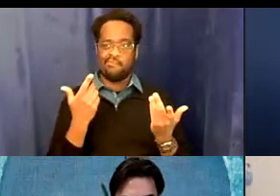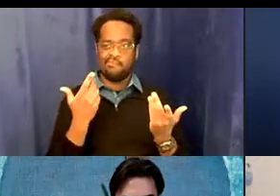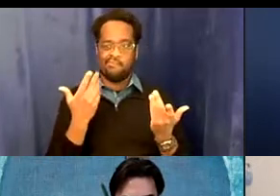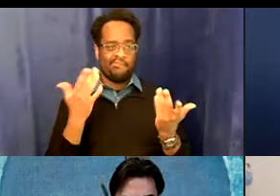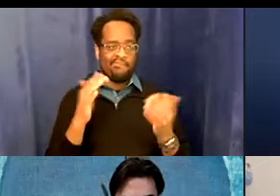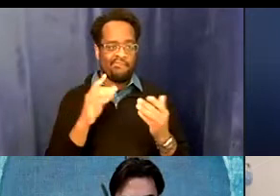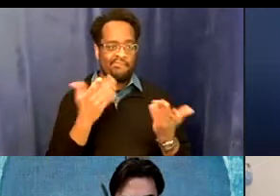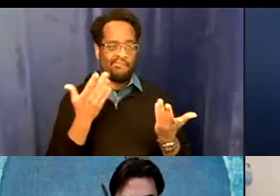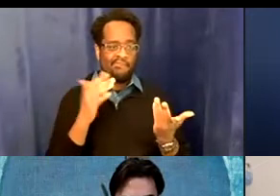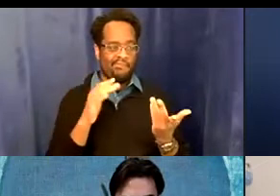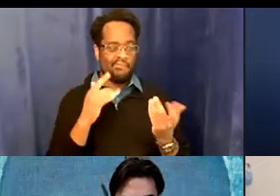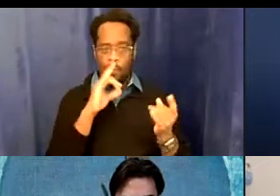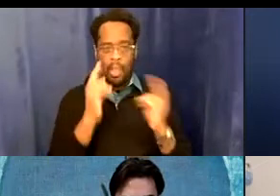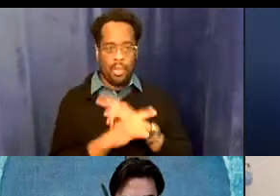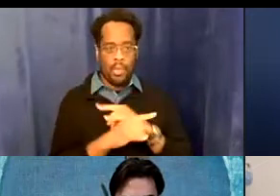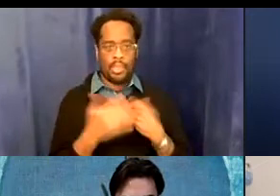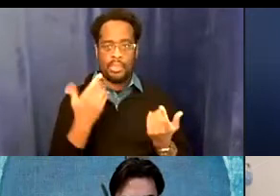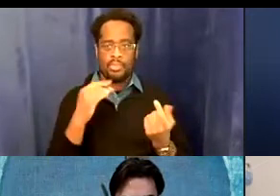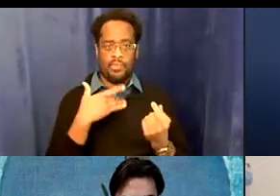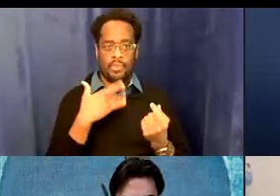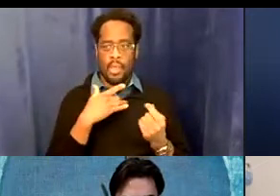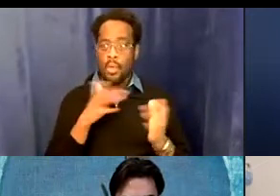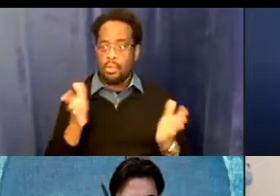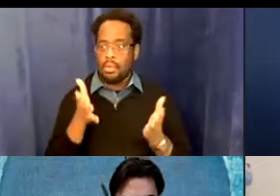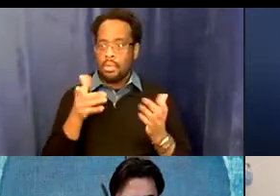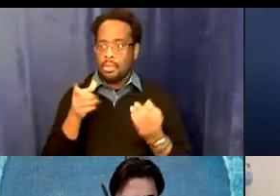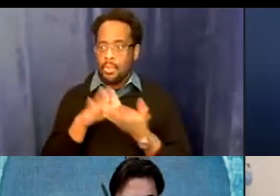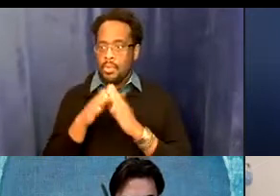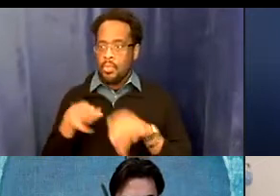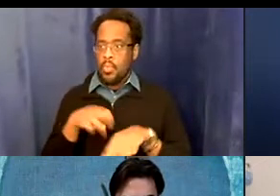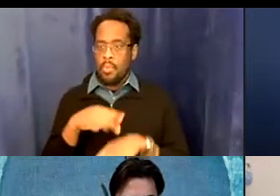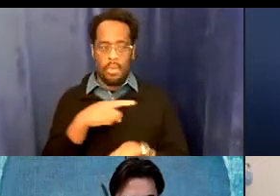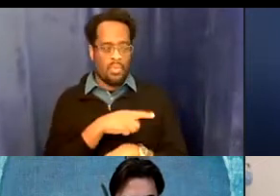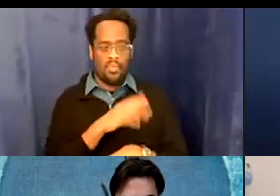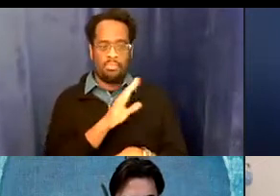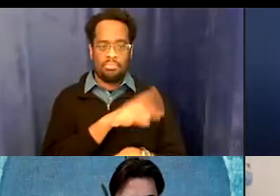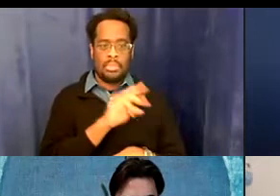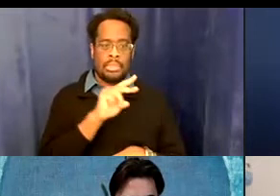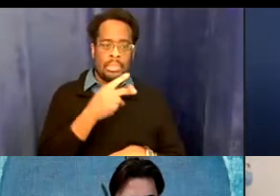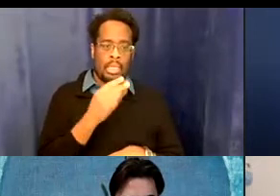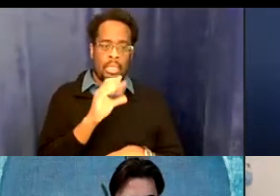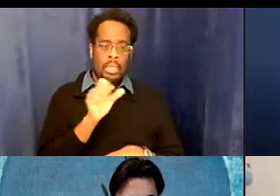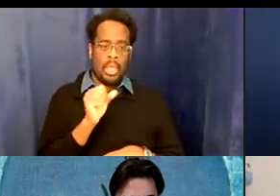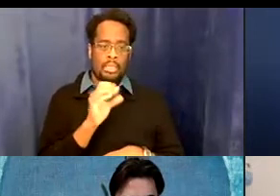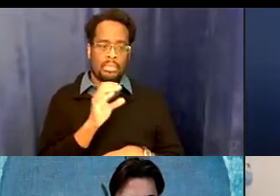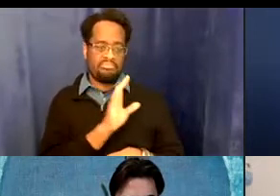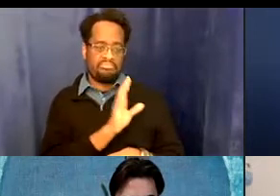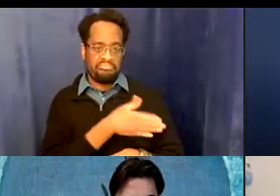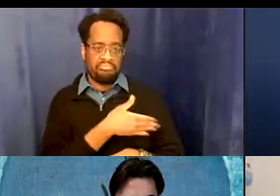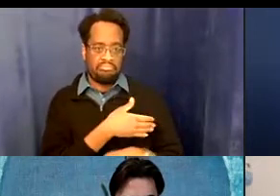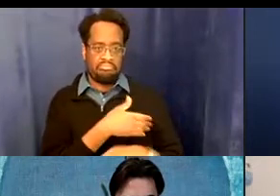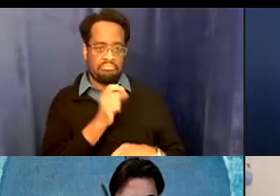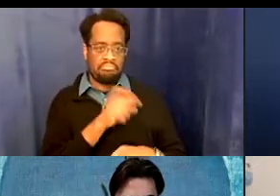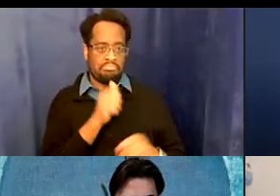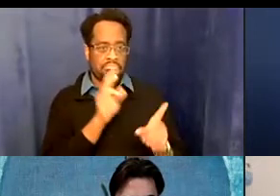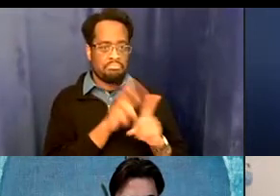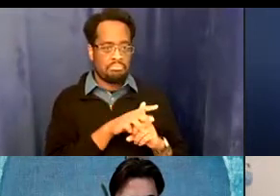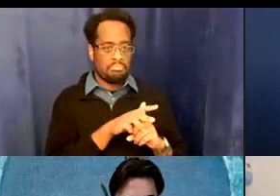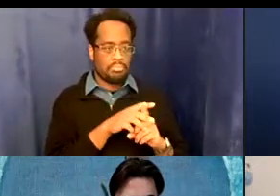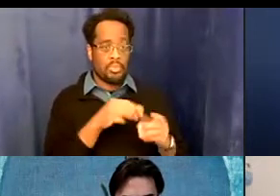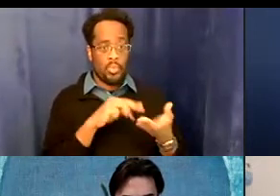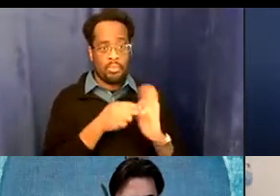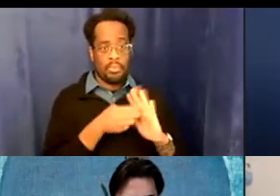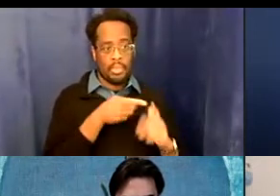in a way um ironically i felt that um what was considered normal or second class with the blacks